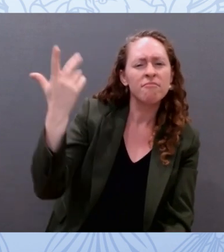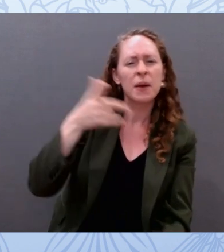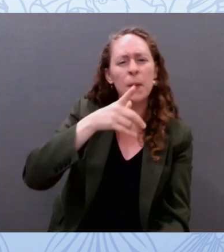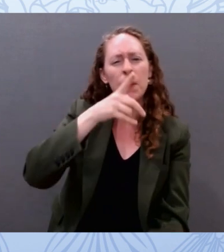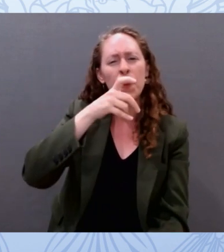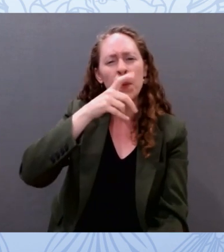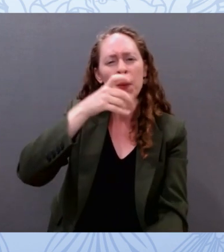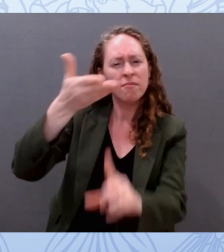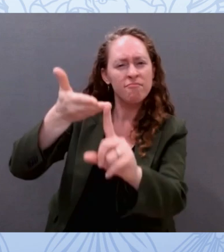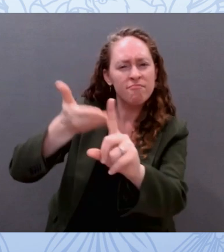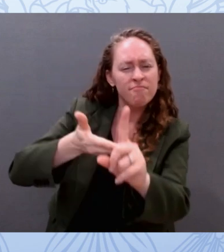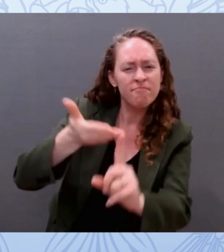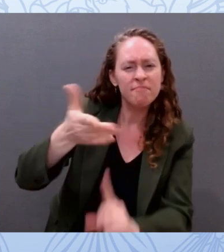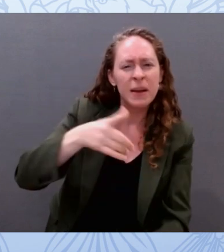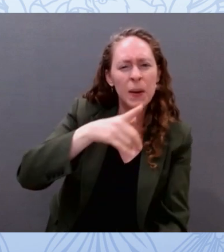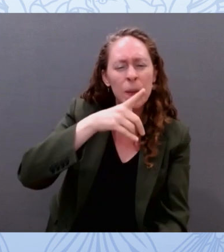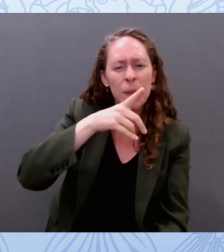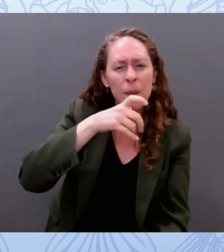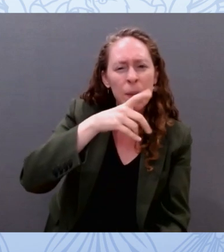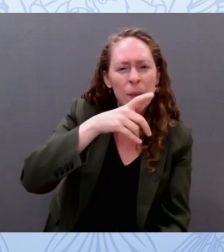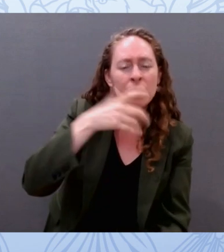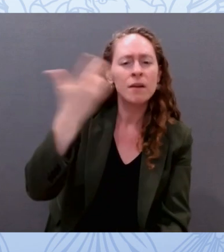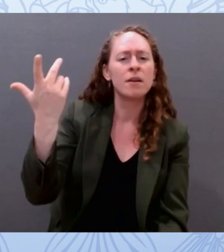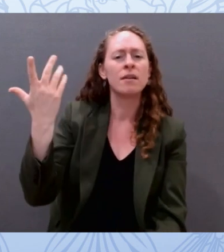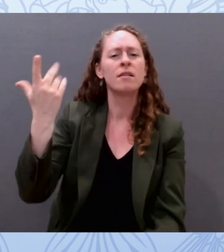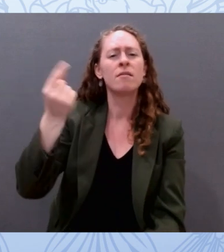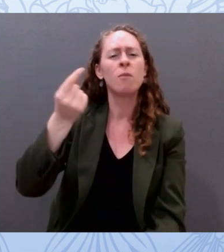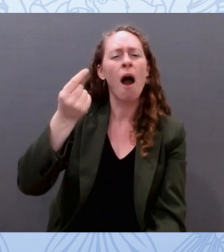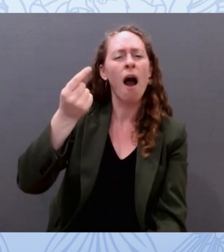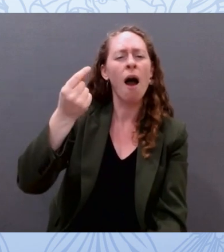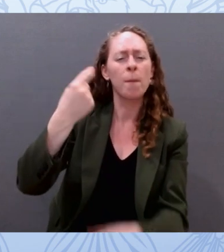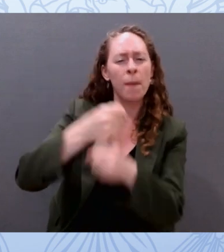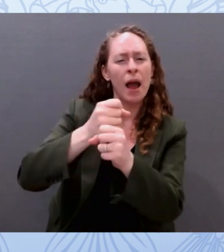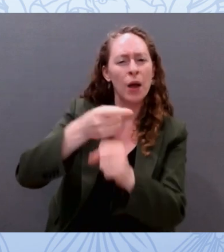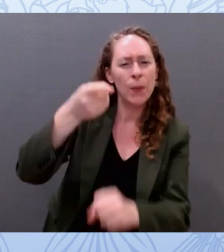As many of you may know what you already know, I'm a community college professor.